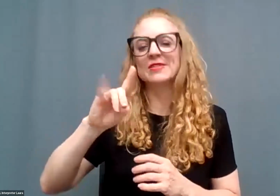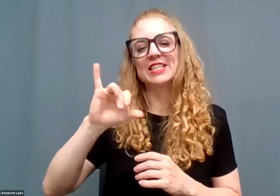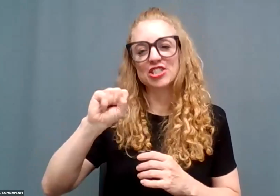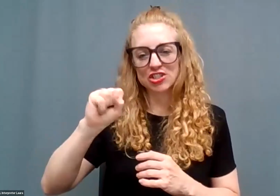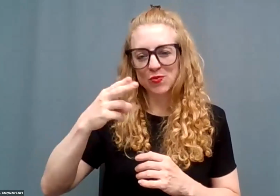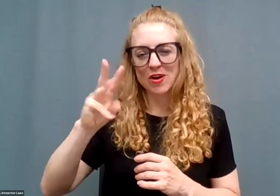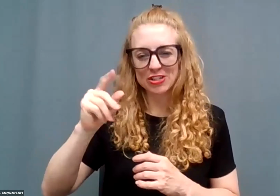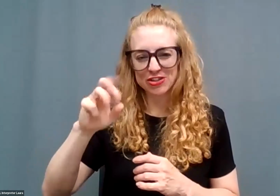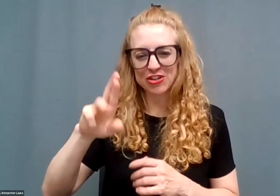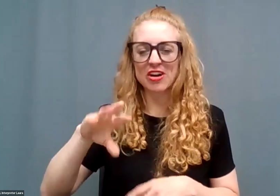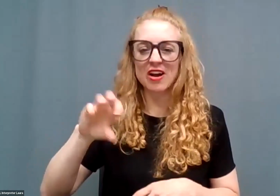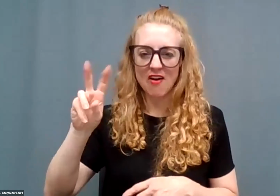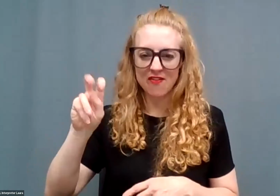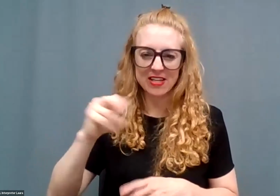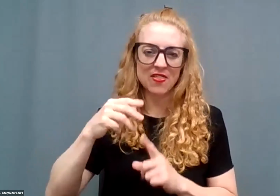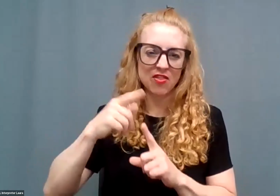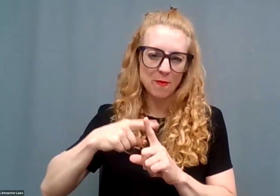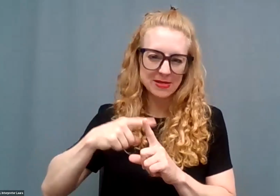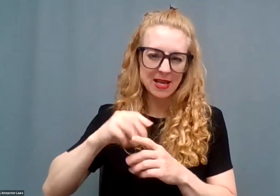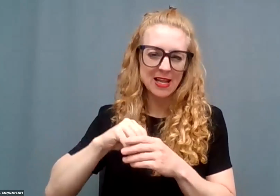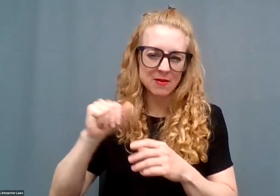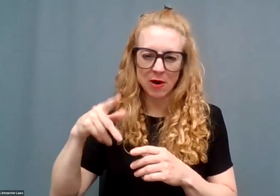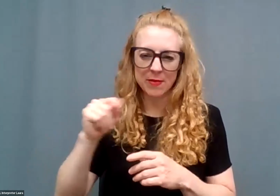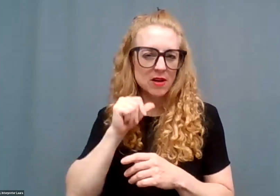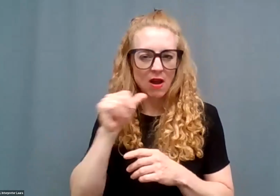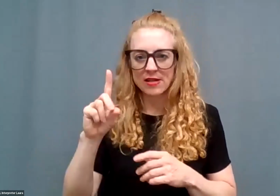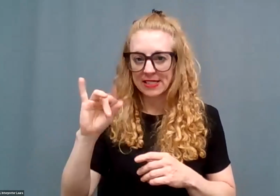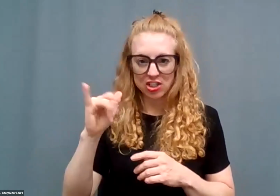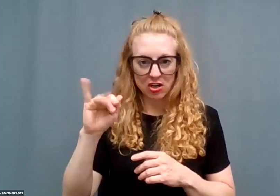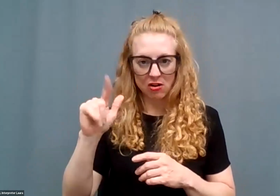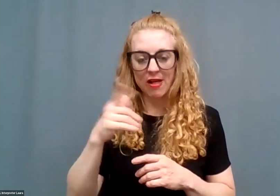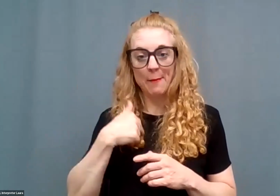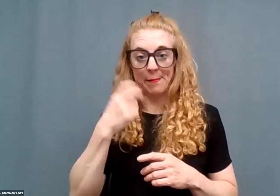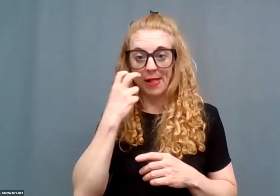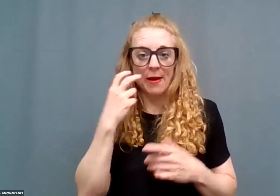thermostat in my apartment are not digital and because I am blind what are my options